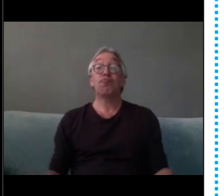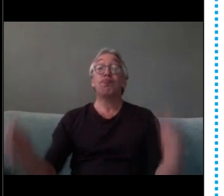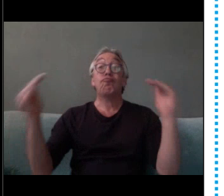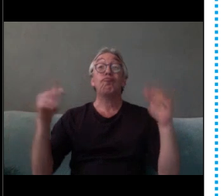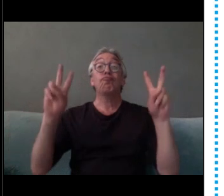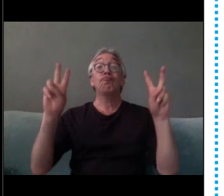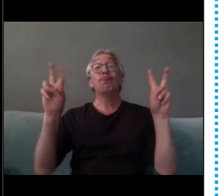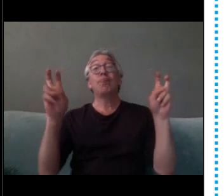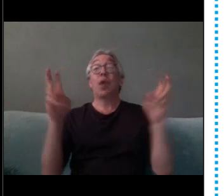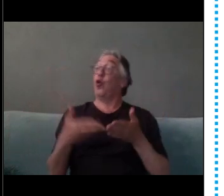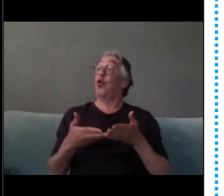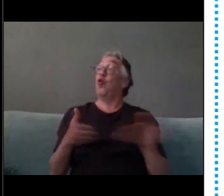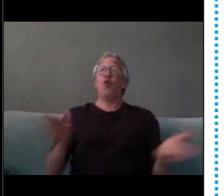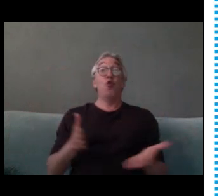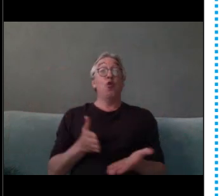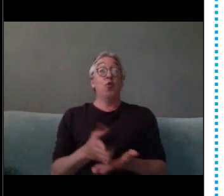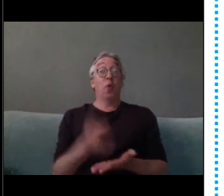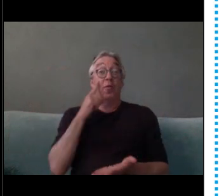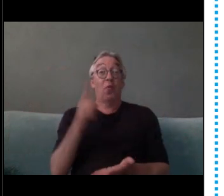This mostly applies to long-distance travel